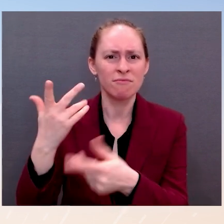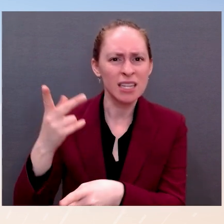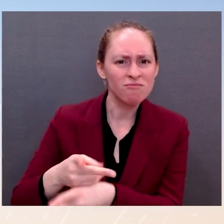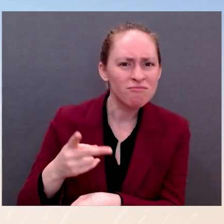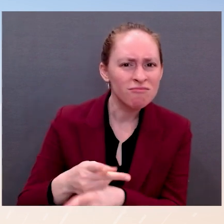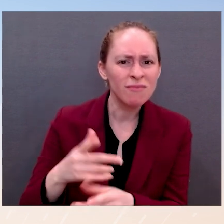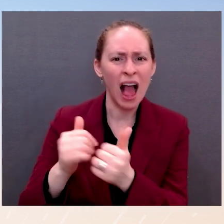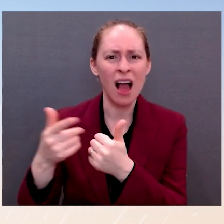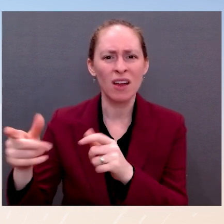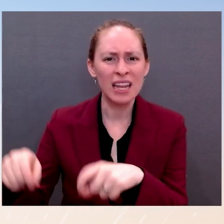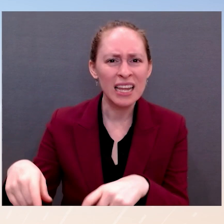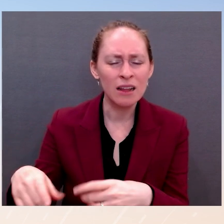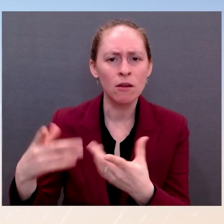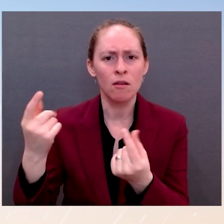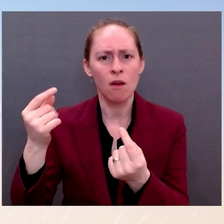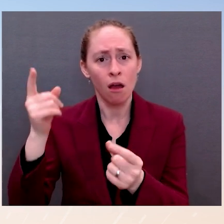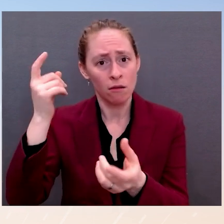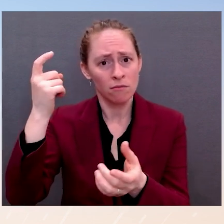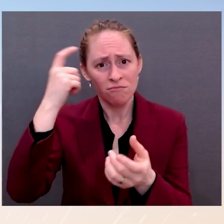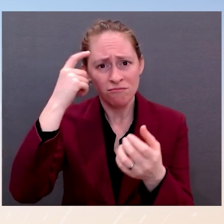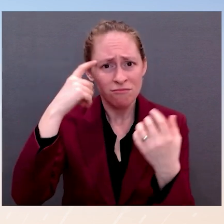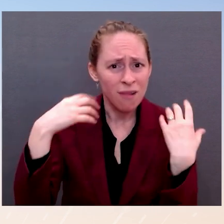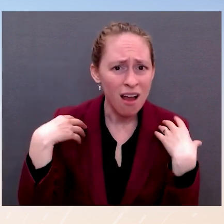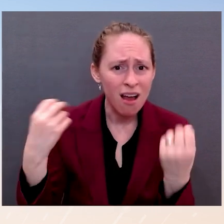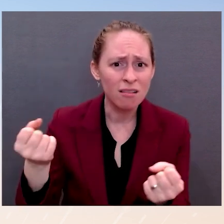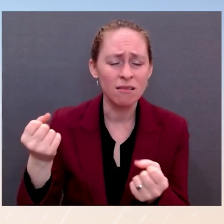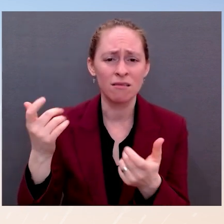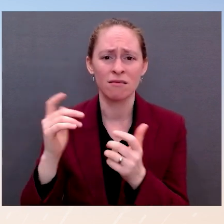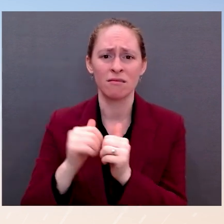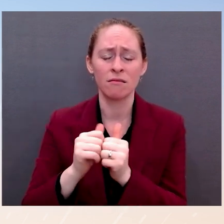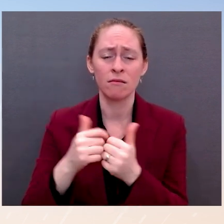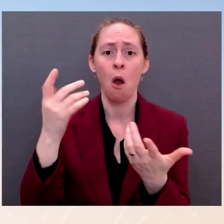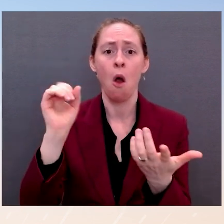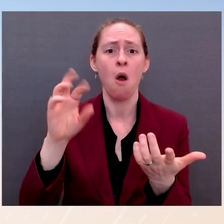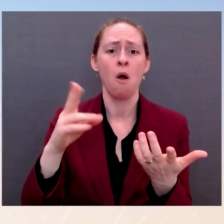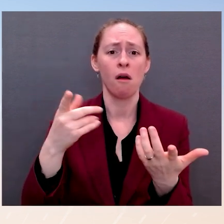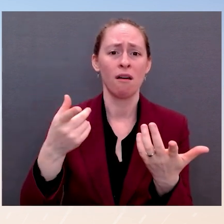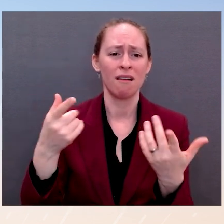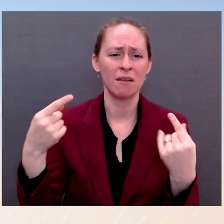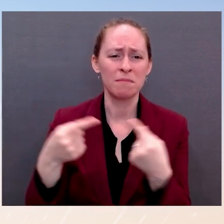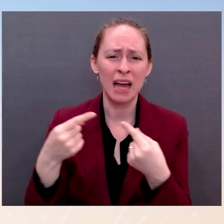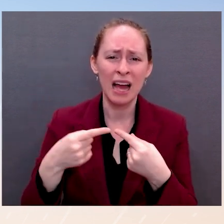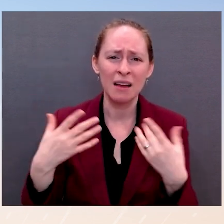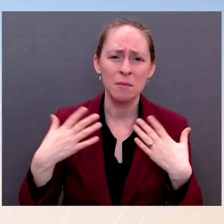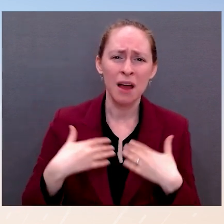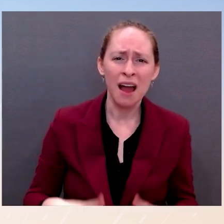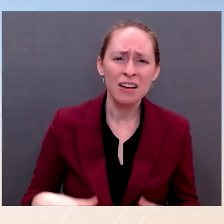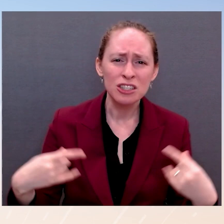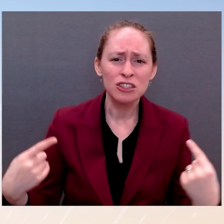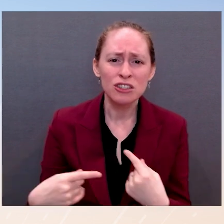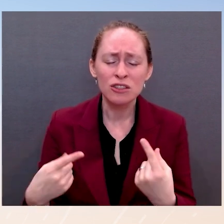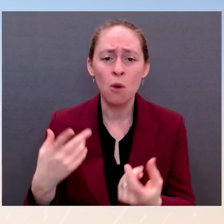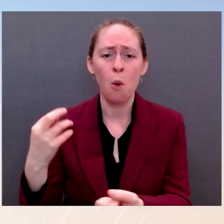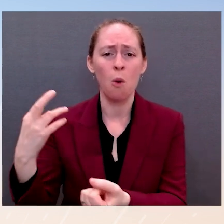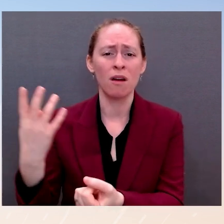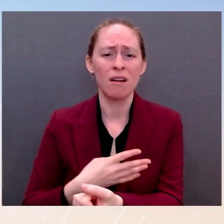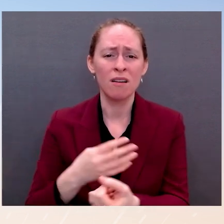such as information about the disease, psychological support, pain management and treatment of side effects.